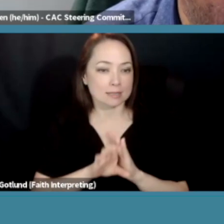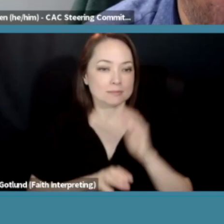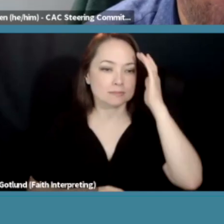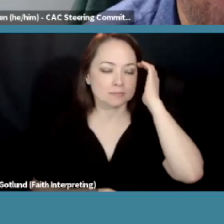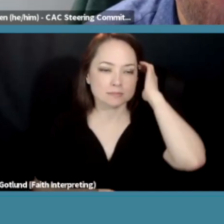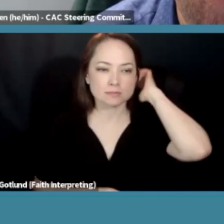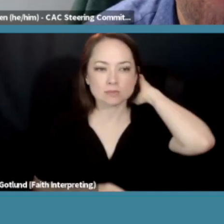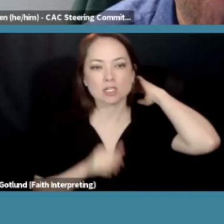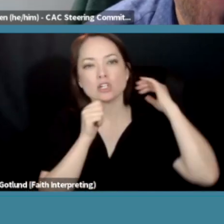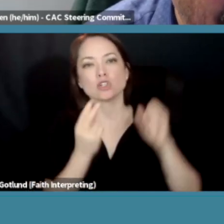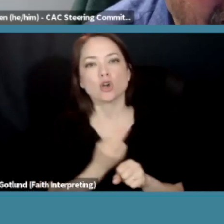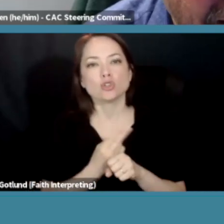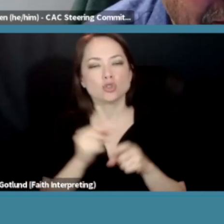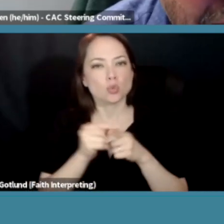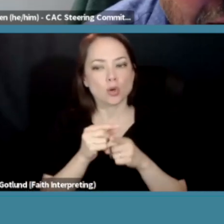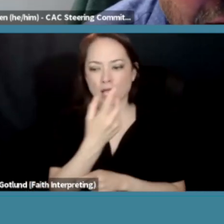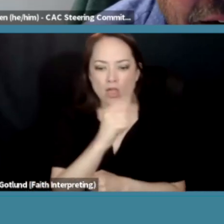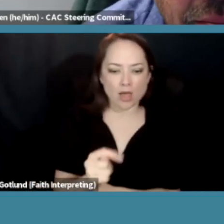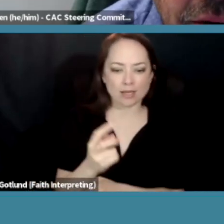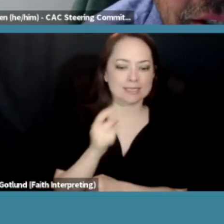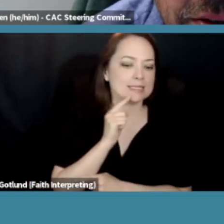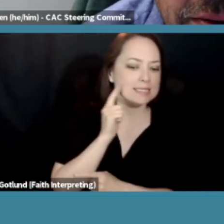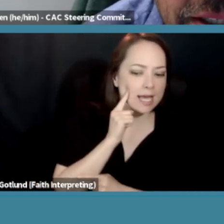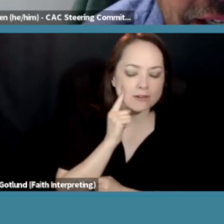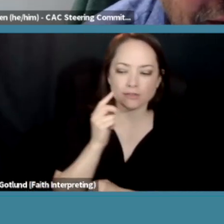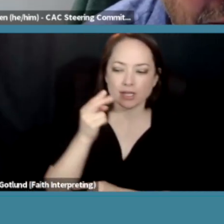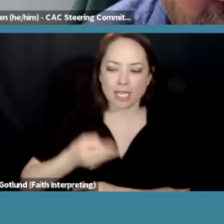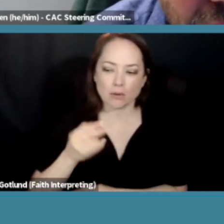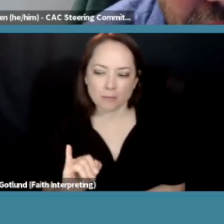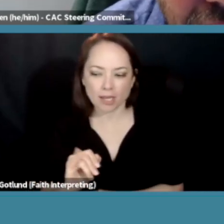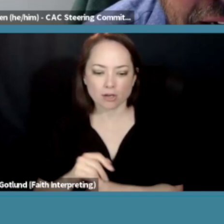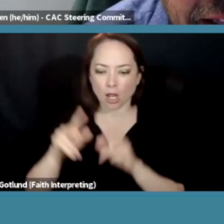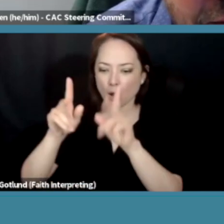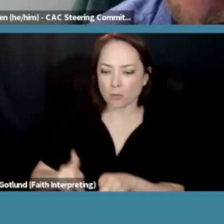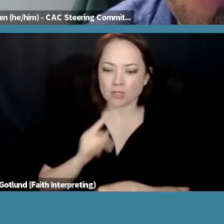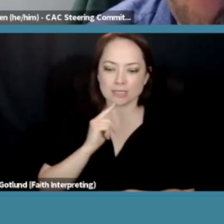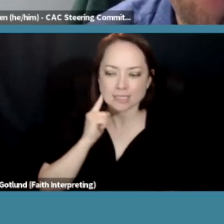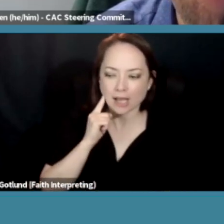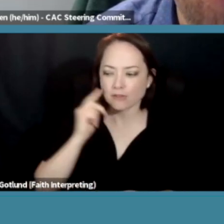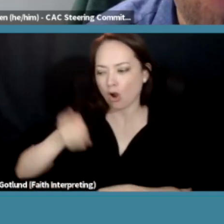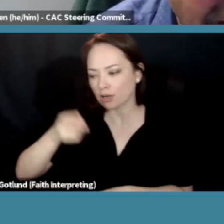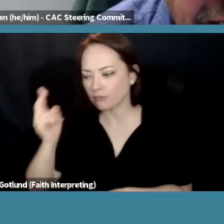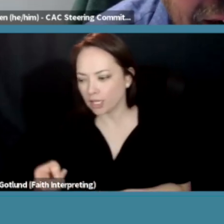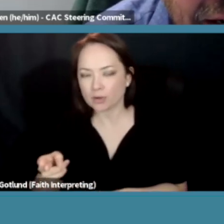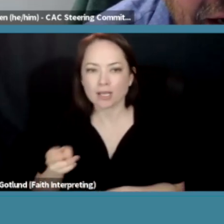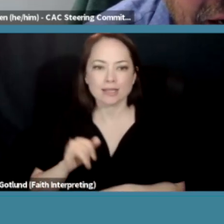Don't use terms like The deaf, hearing impaired, person who is Deaf or hard of hearing, and that's a capital D there.